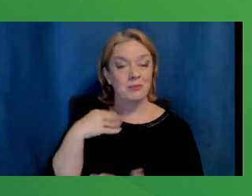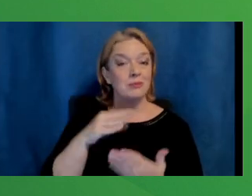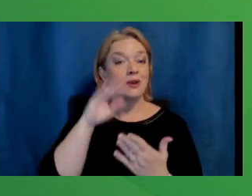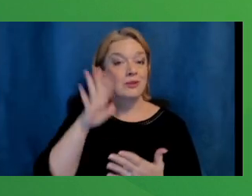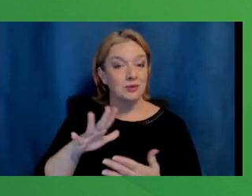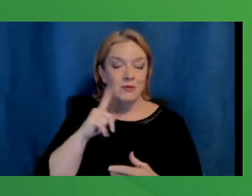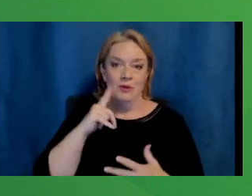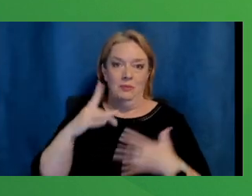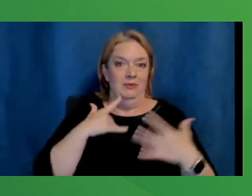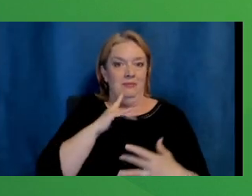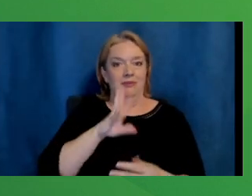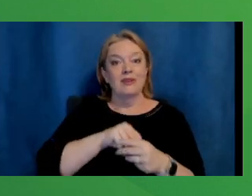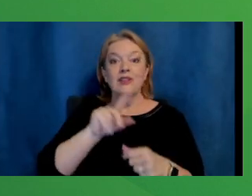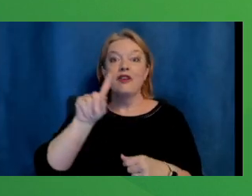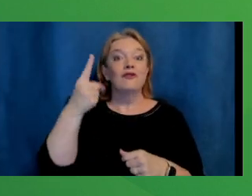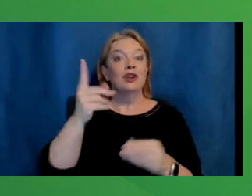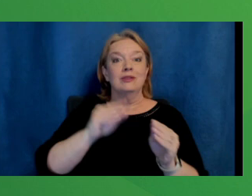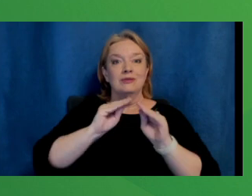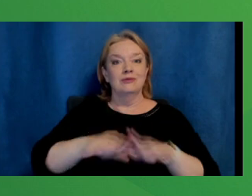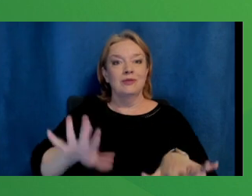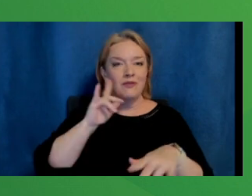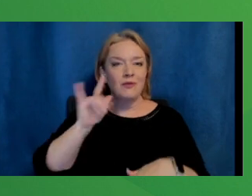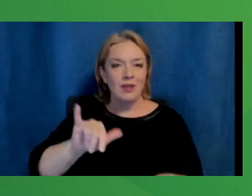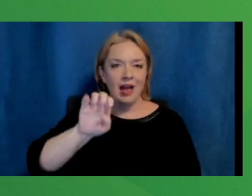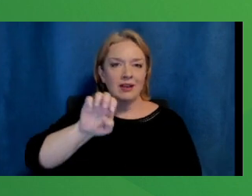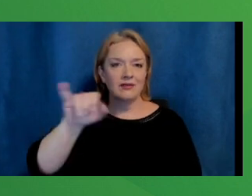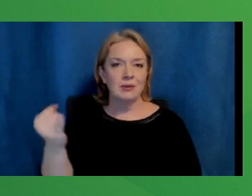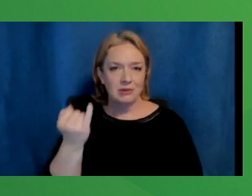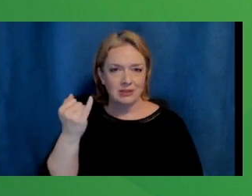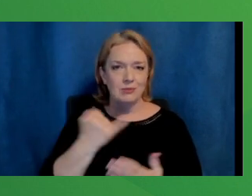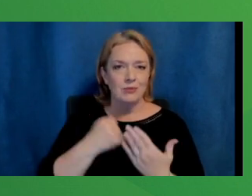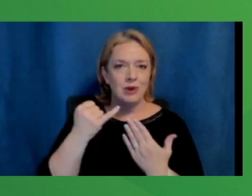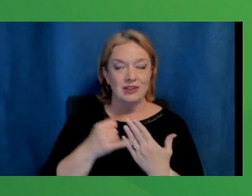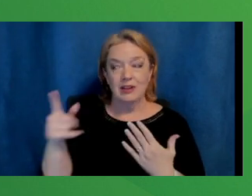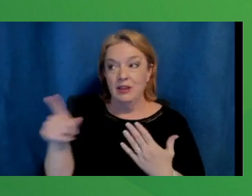Project. They were so excited to be included in this, and they really took heed to all of the